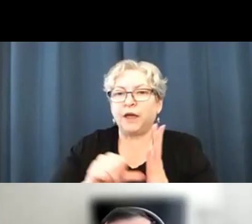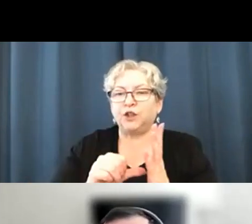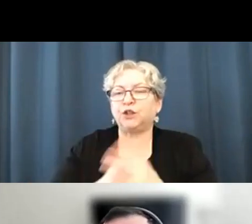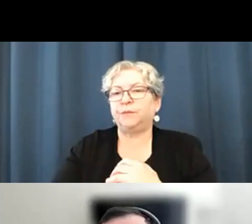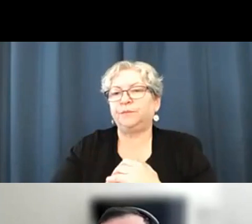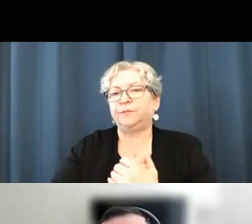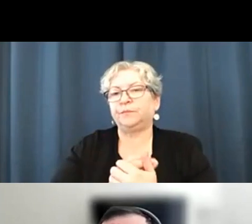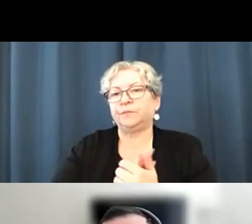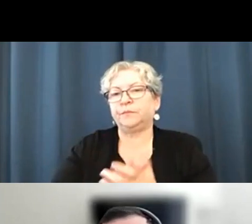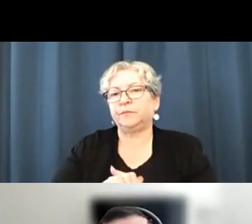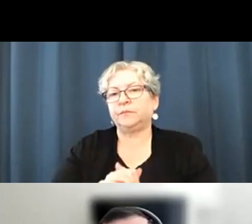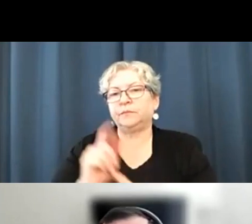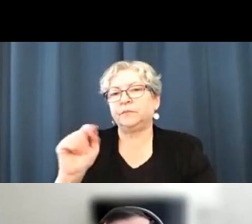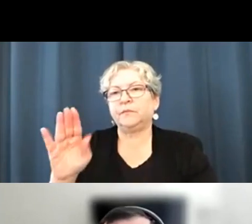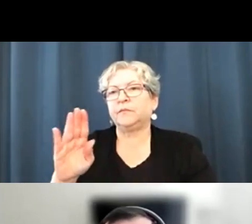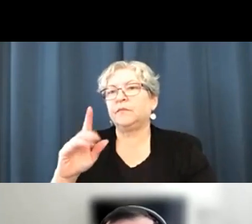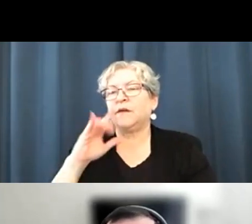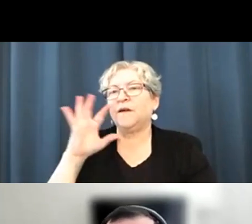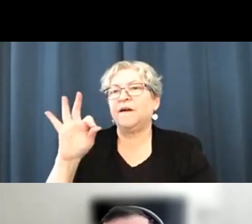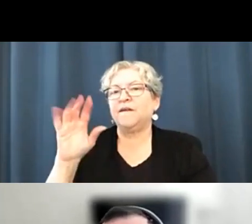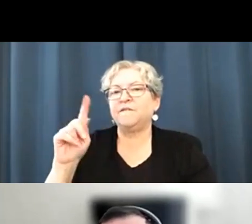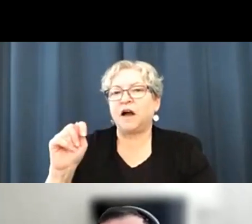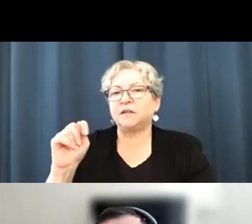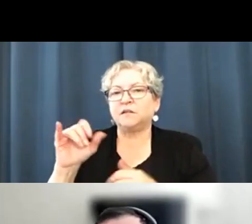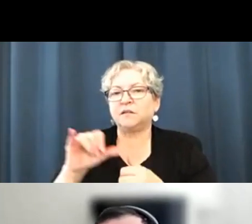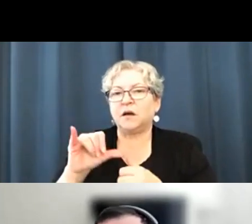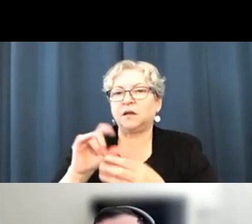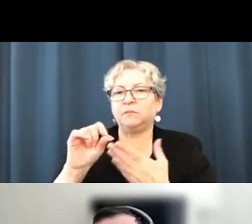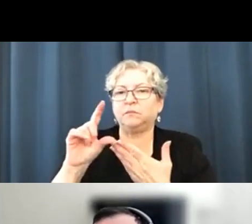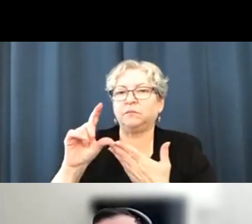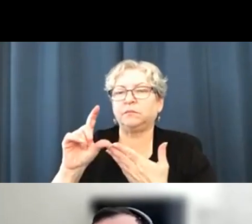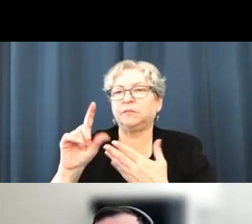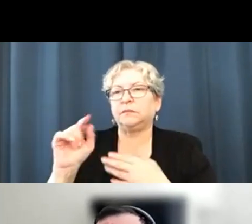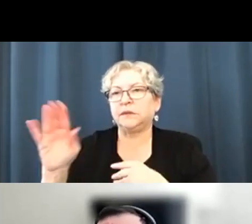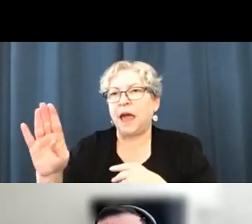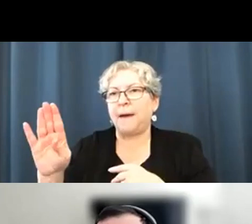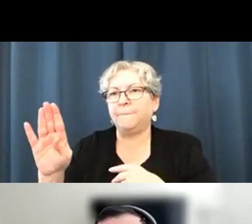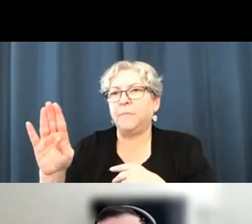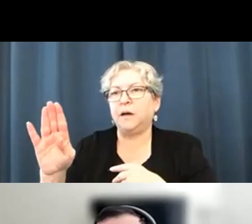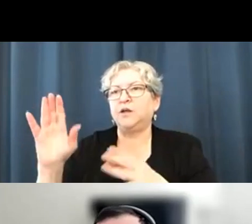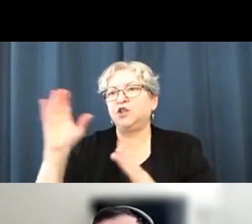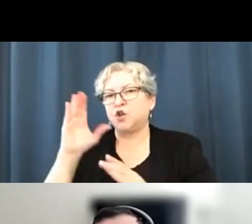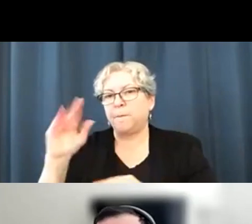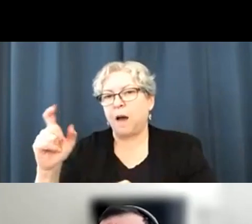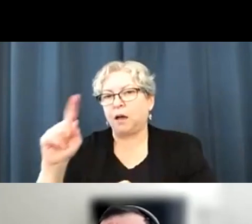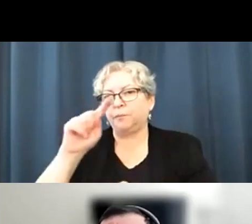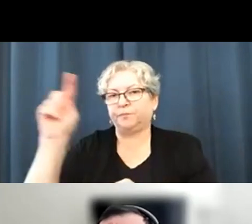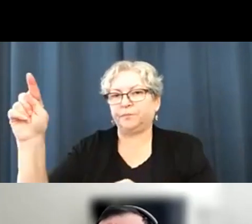Now, we've got on the font size change indicator, Tab, Tab and now we're in the search box, Tab and search again